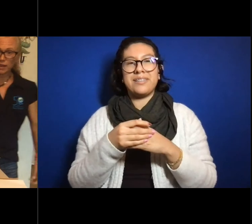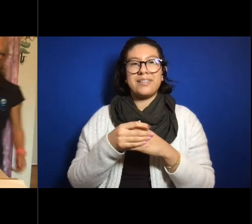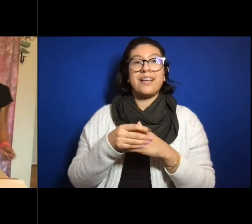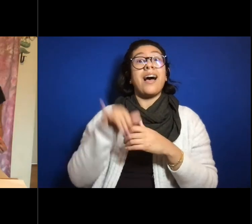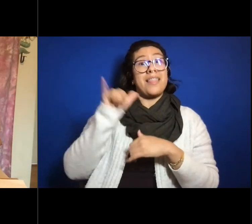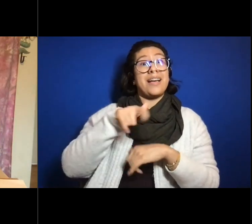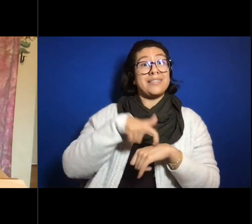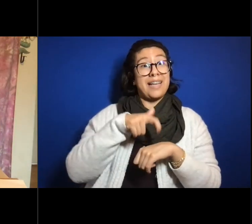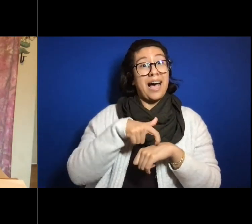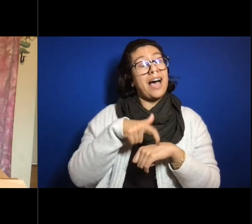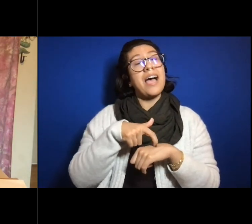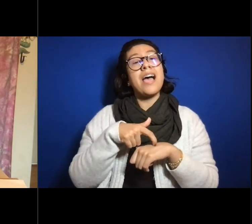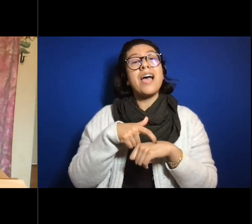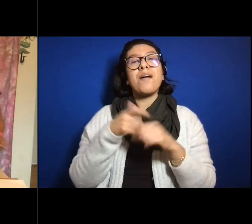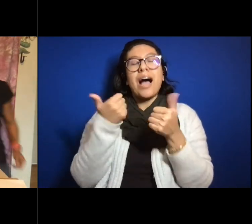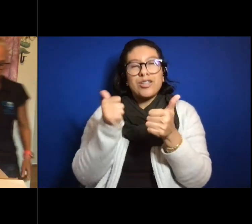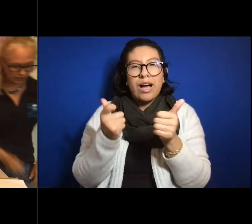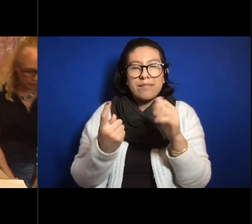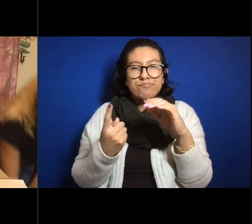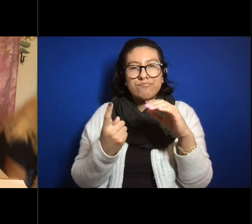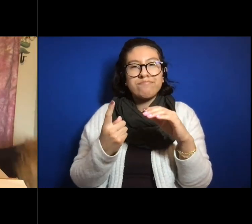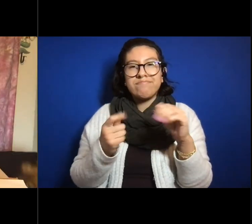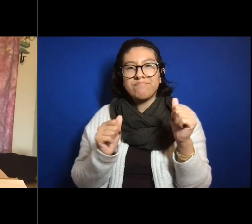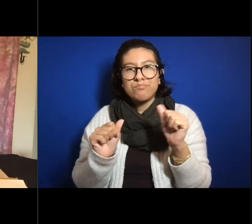I gave it a little bit of help I poked it with my finger.